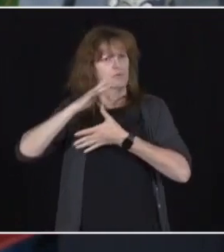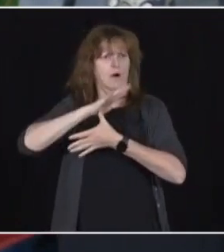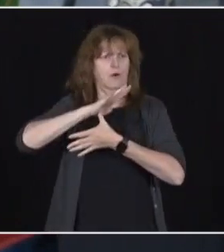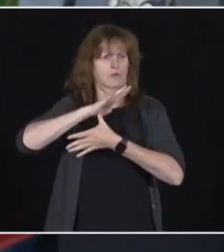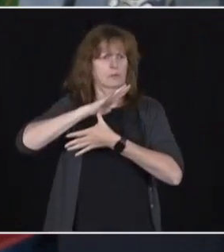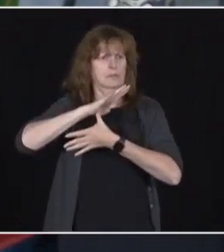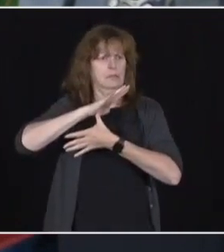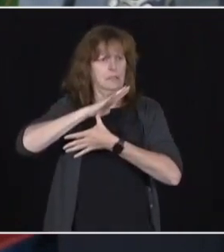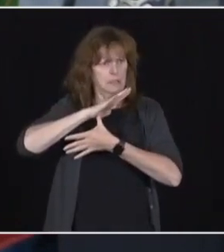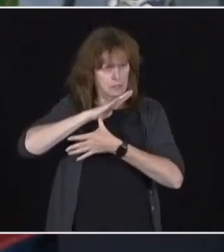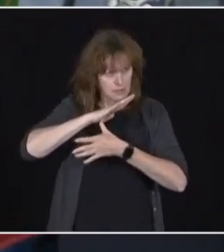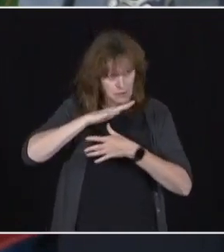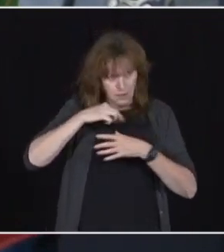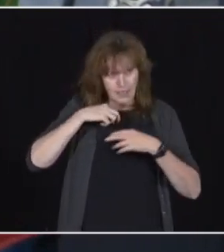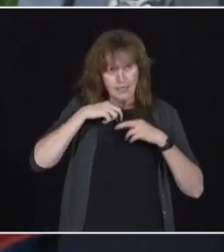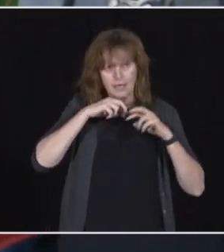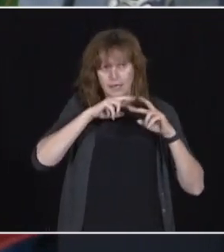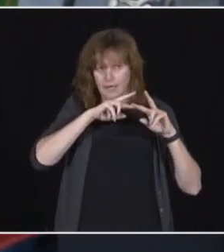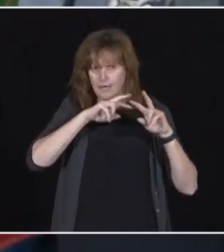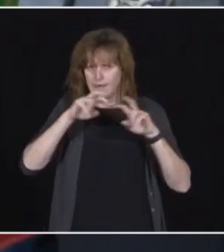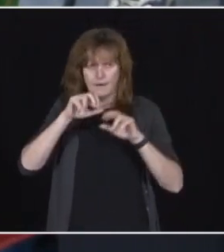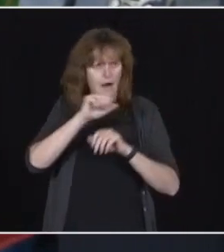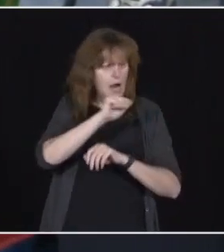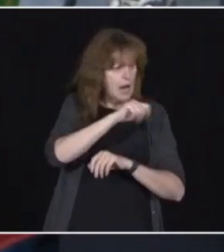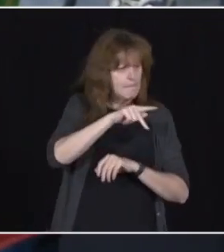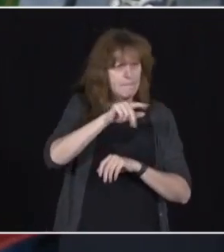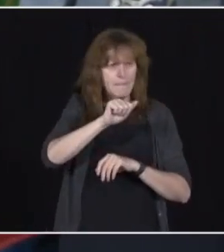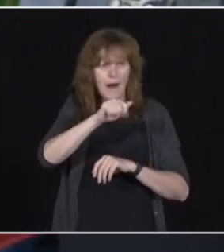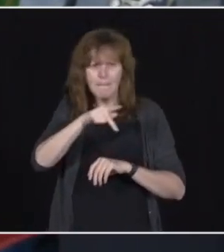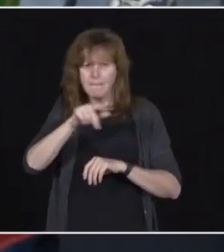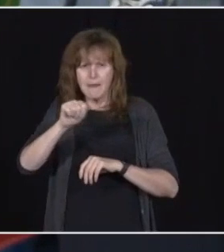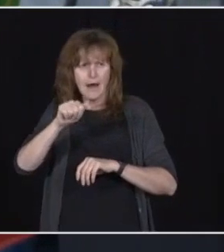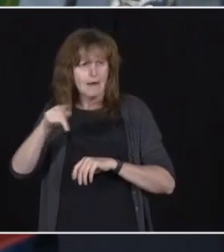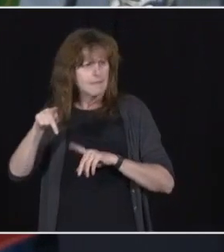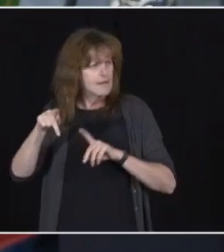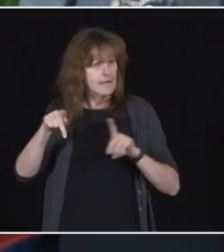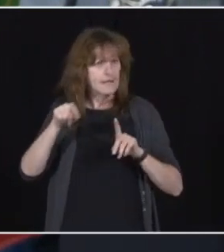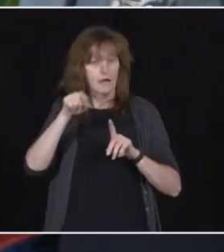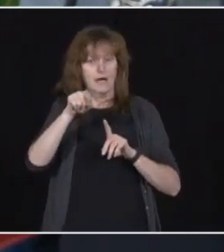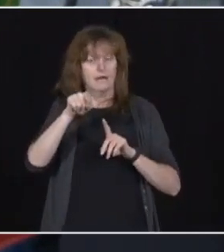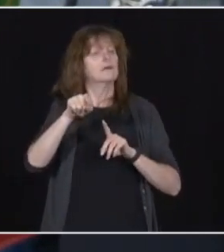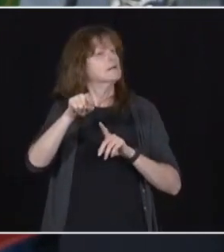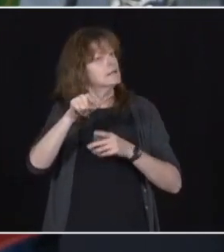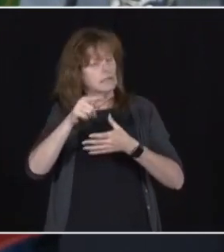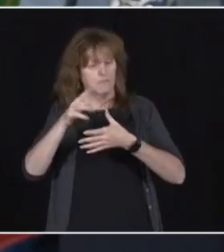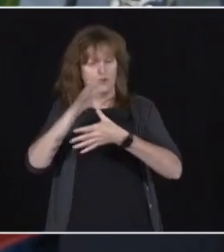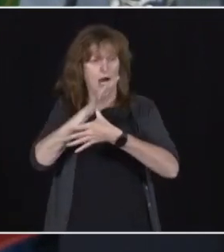the privacy of the users. That was the top of the list when we looked at apps. Protecting people privacy.